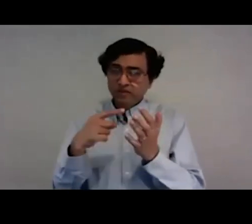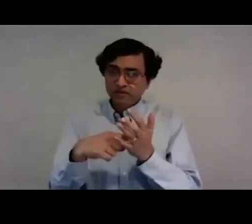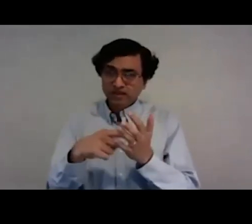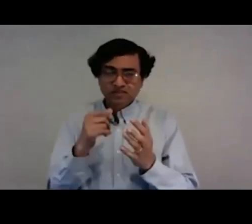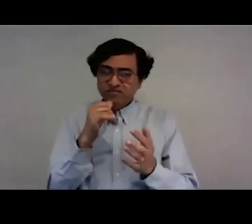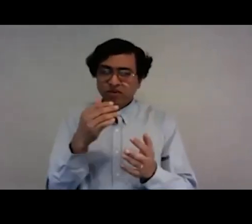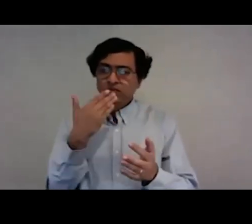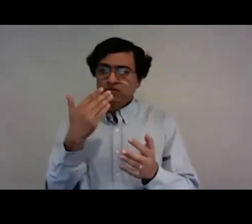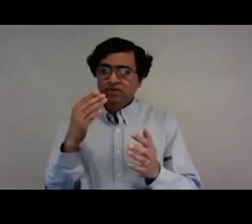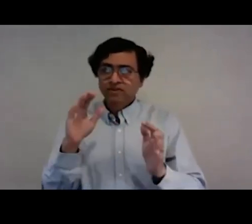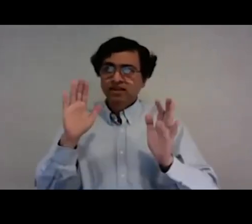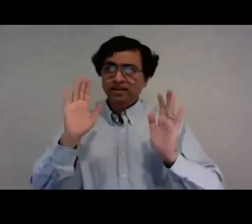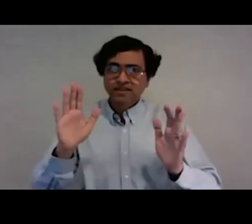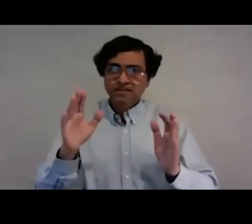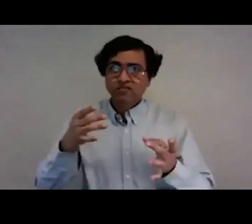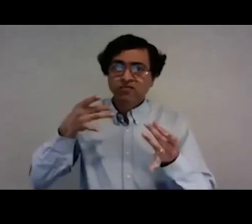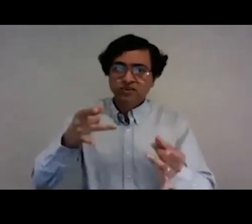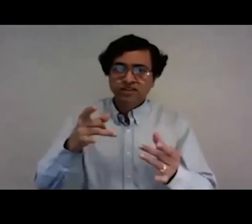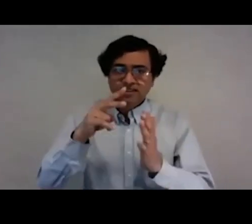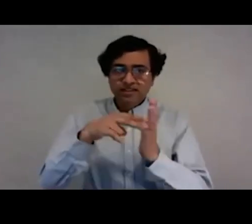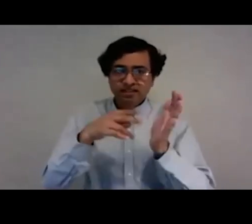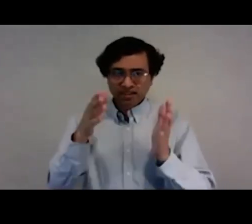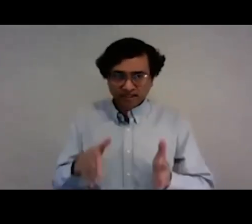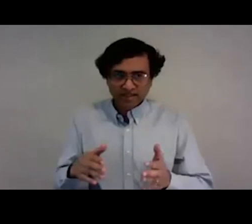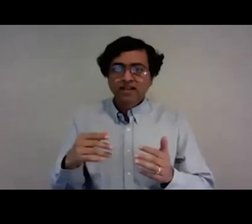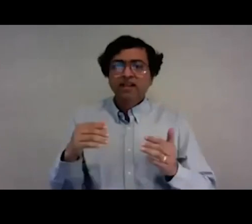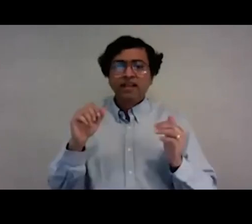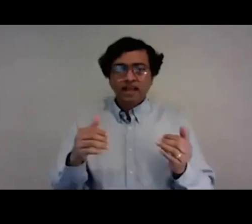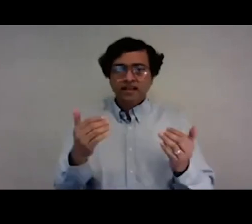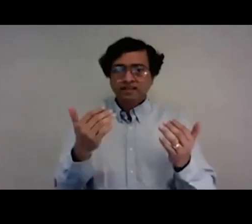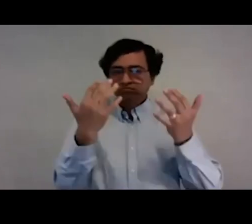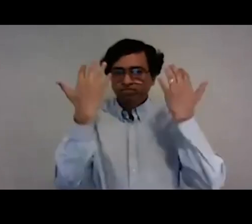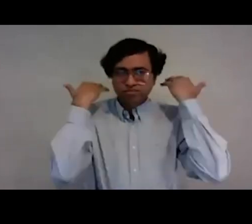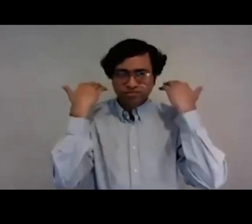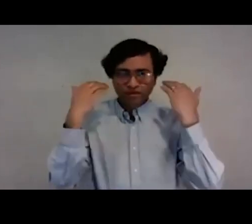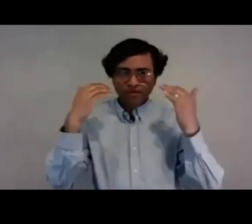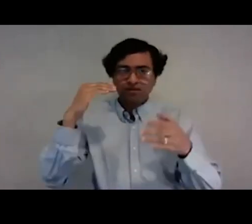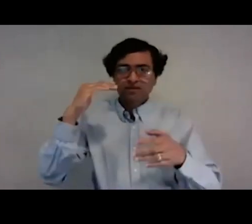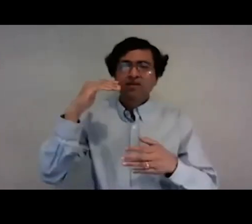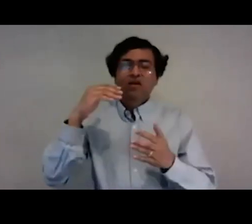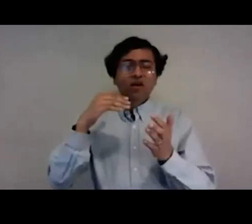eyes look differently, they look word by word. So it's not a fluid reader.